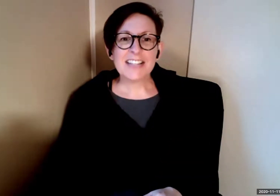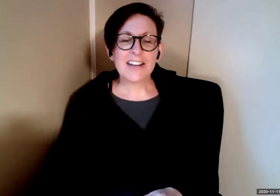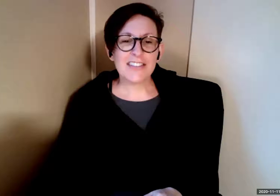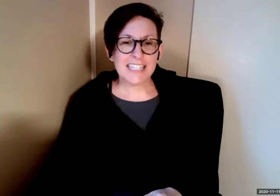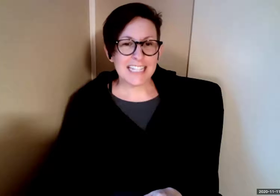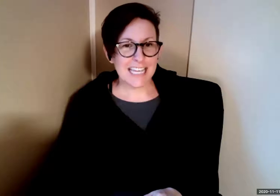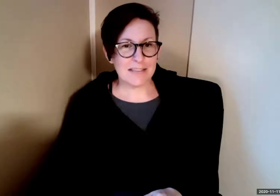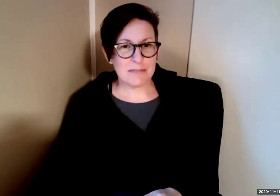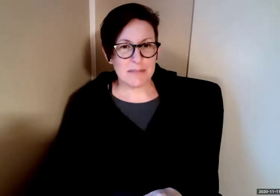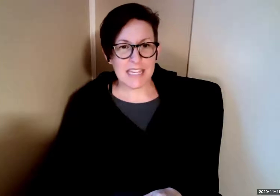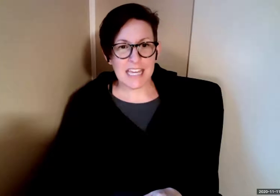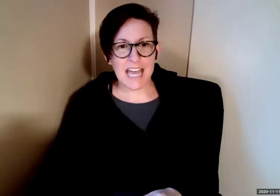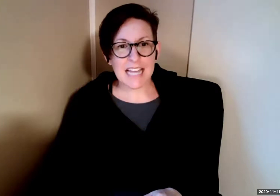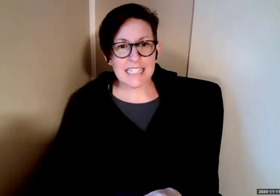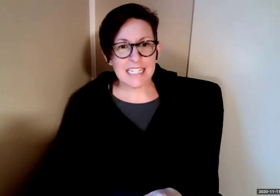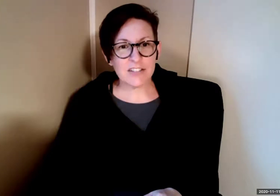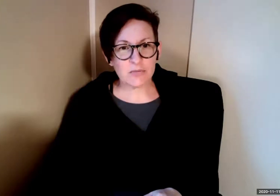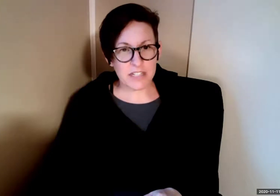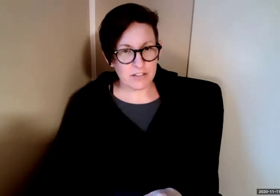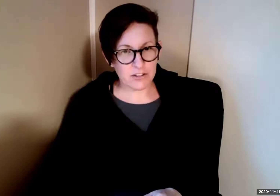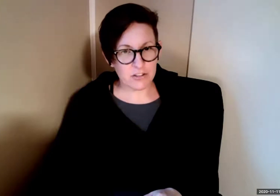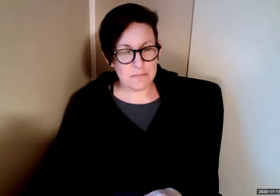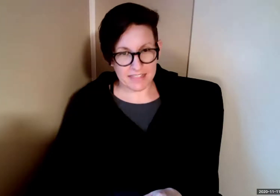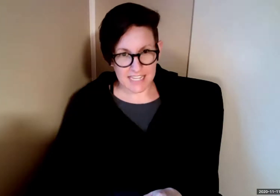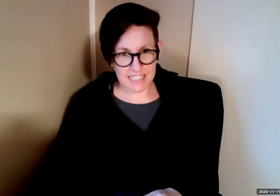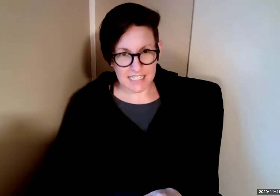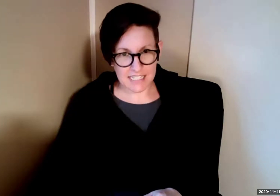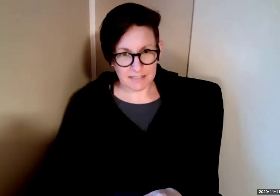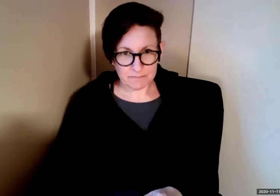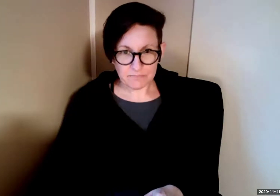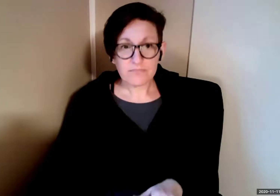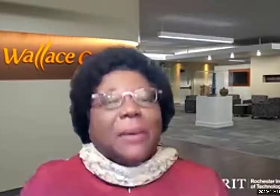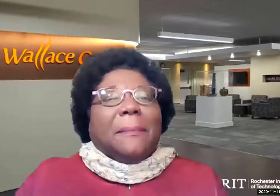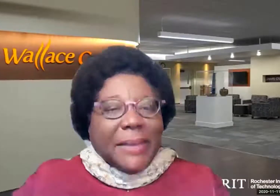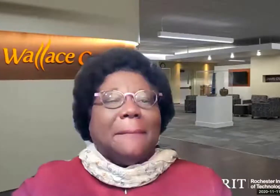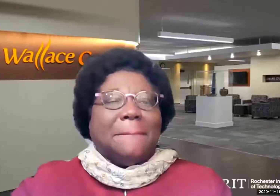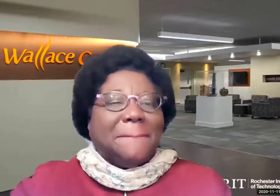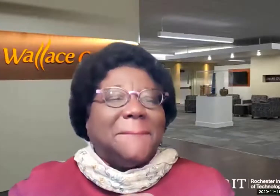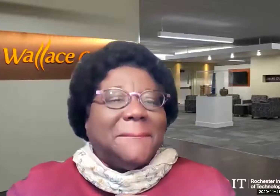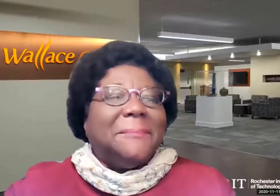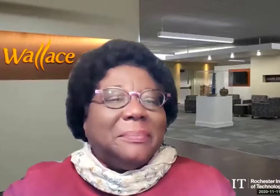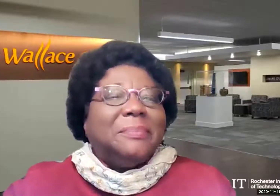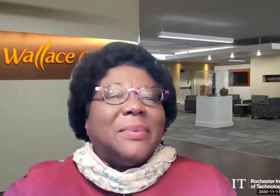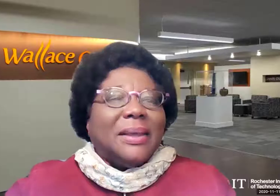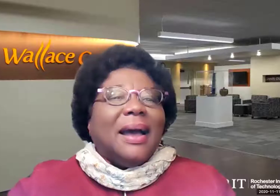Nicole she/her: So this is Kim speaking I teach research methods. Nicole she/her: For interpreting students